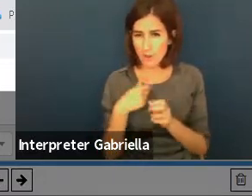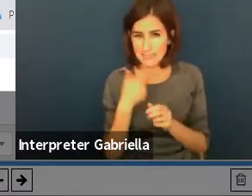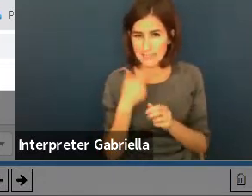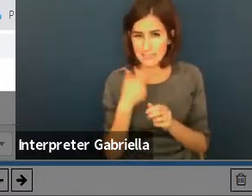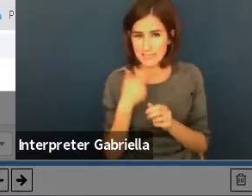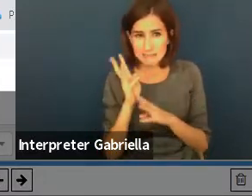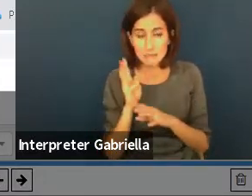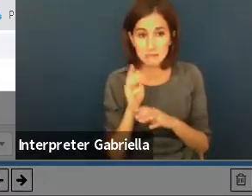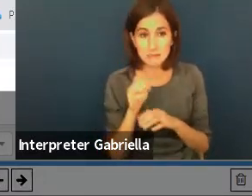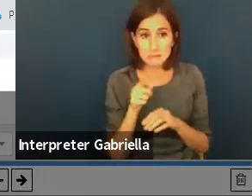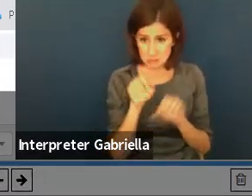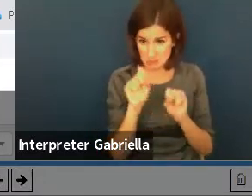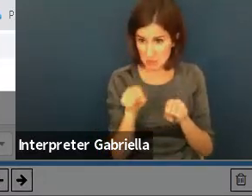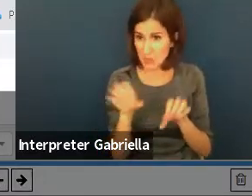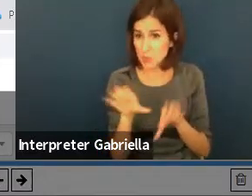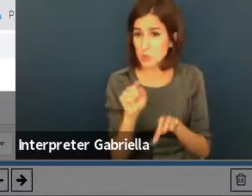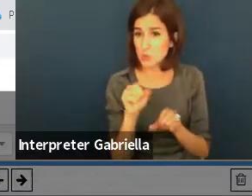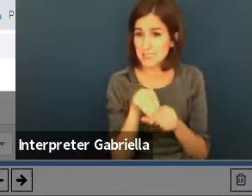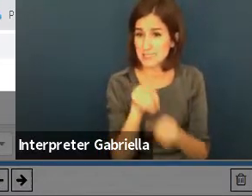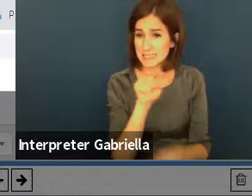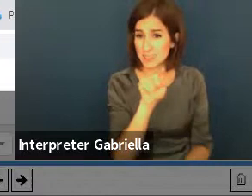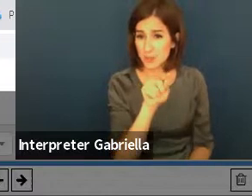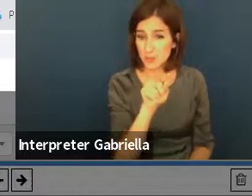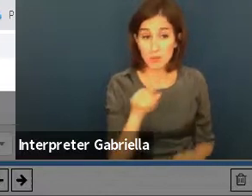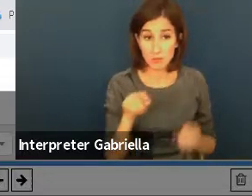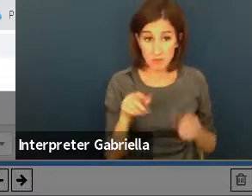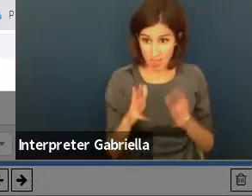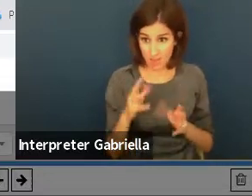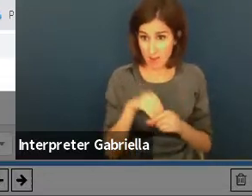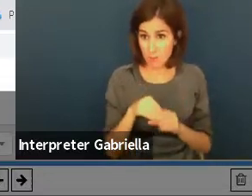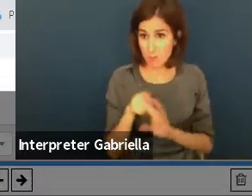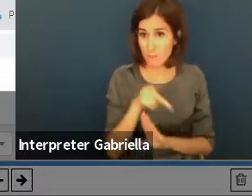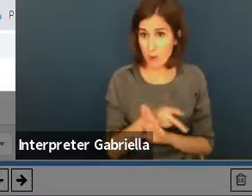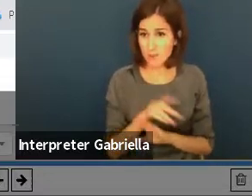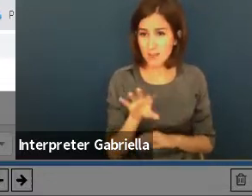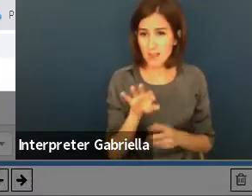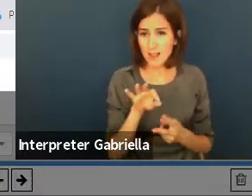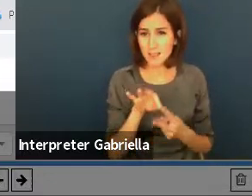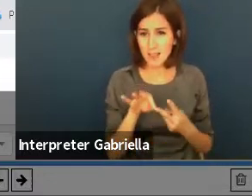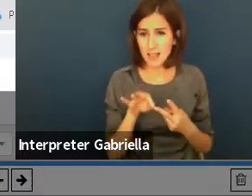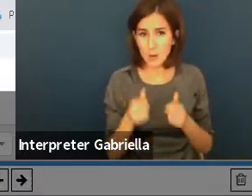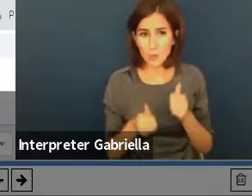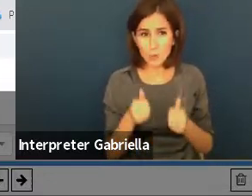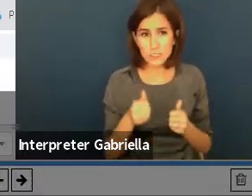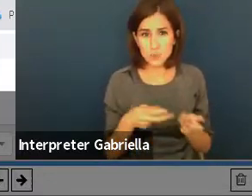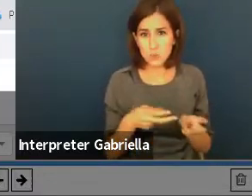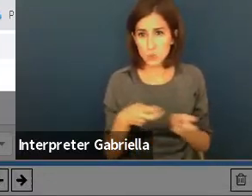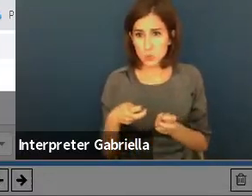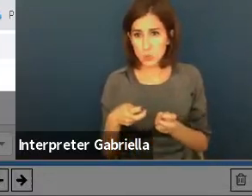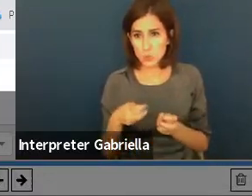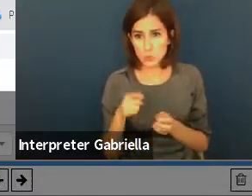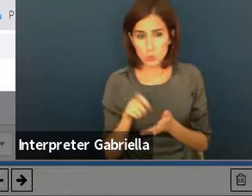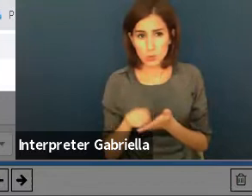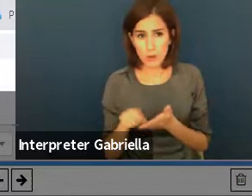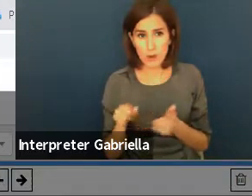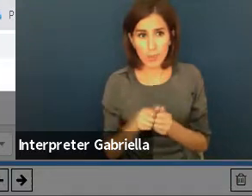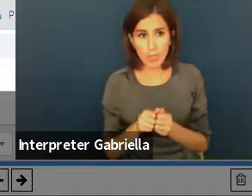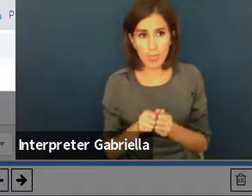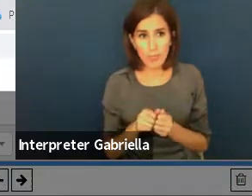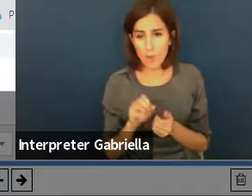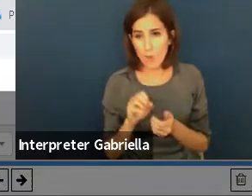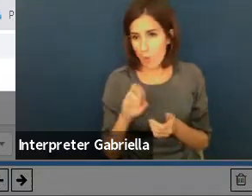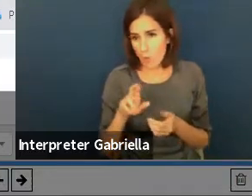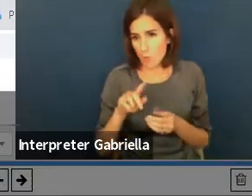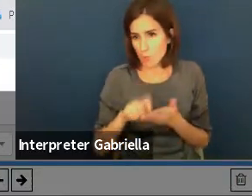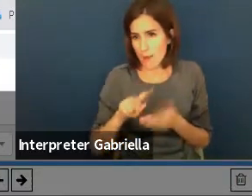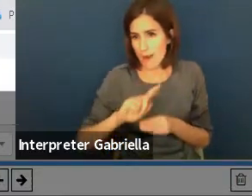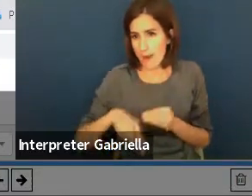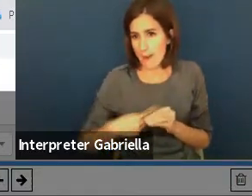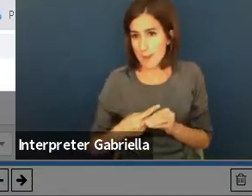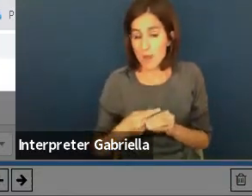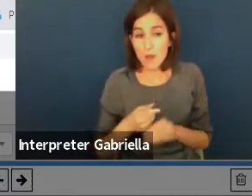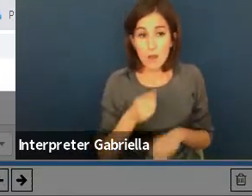Linda Kobashigawa: And it allows you in the project, select which stores. You're, you're writing with or you're writing about. And so this is how you would cite a direct